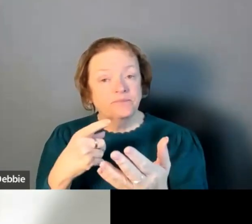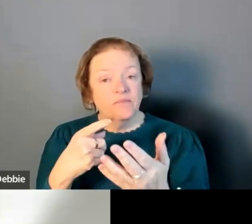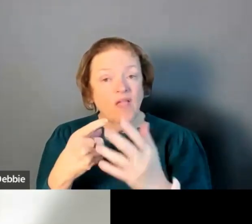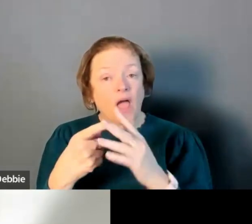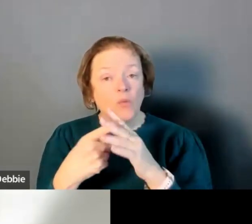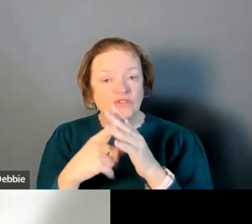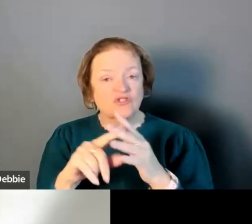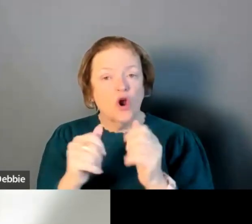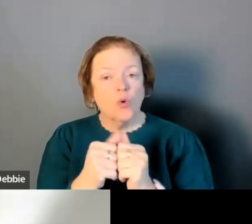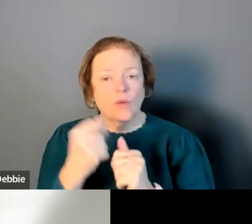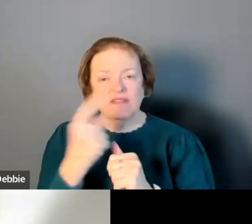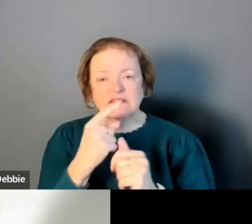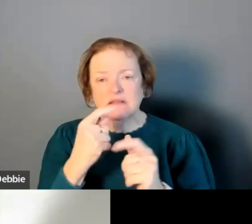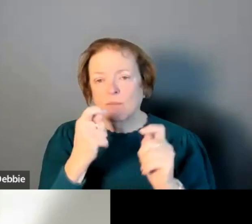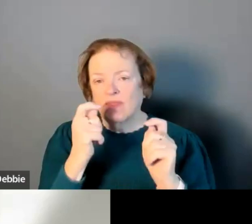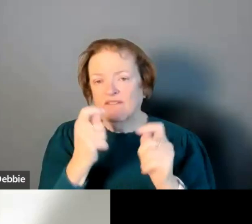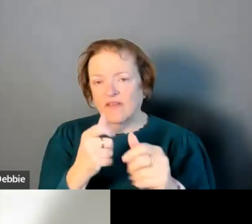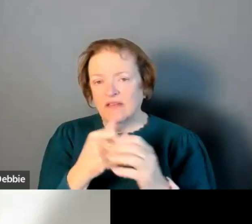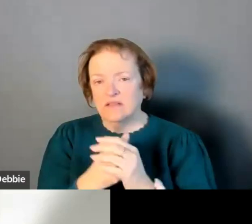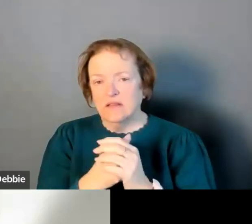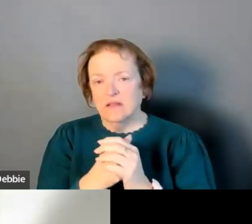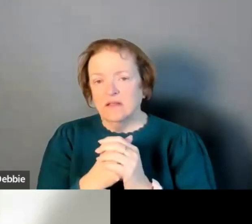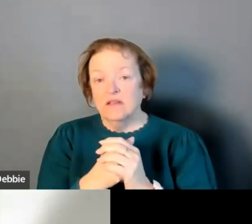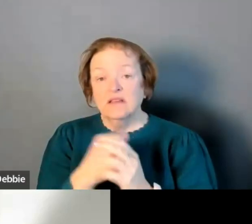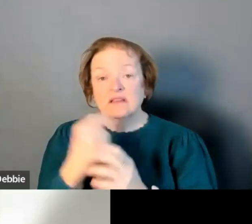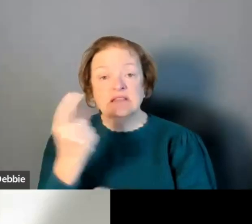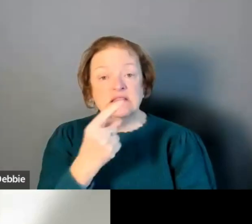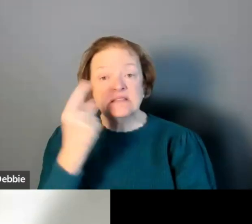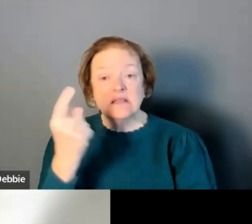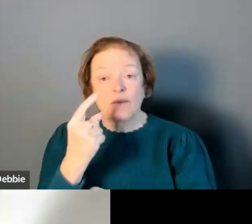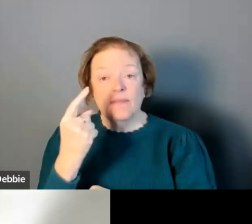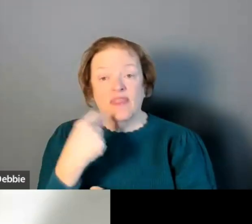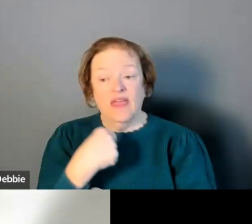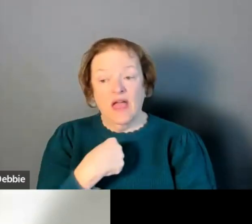Okay, this is something I am going to, I am going to highly recommend,